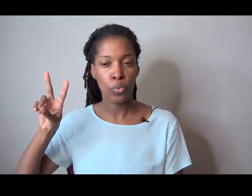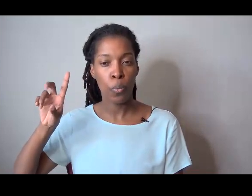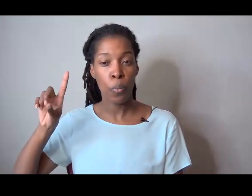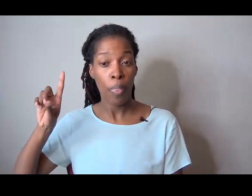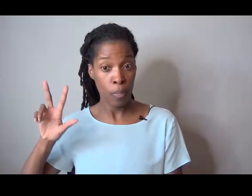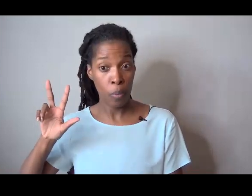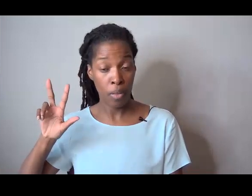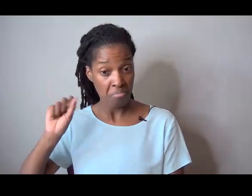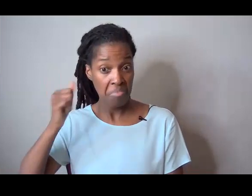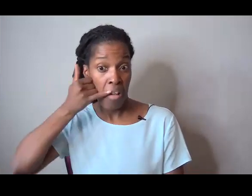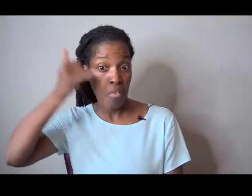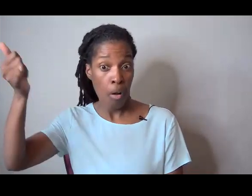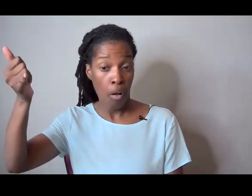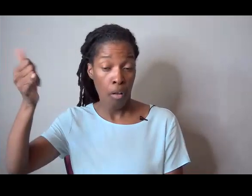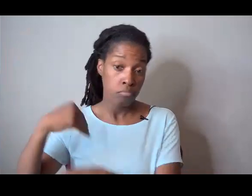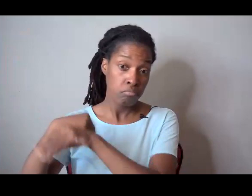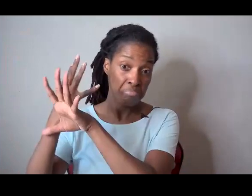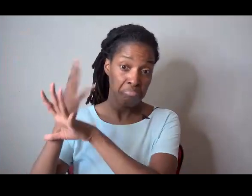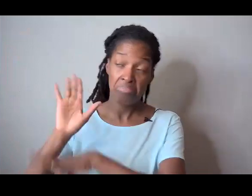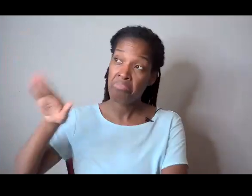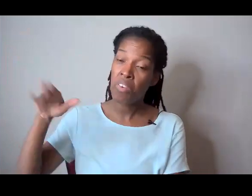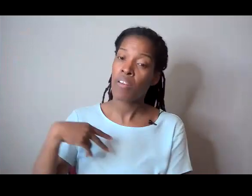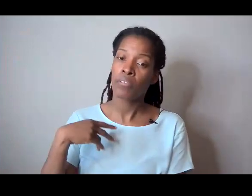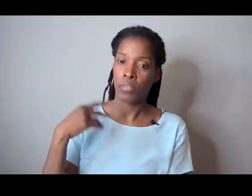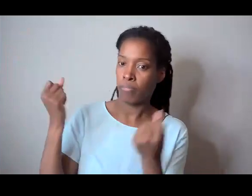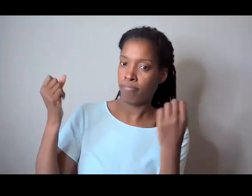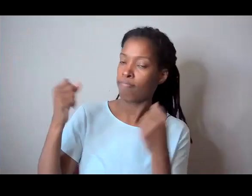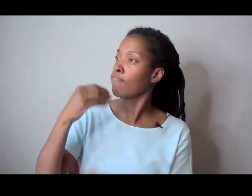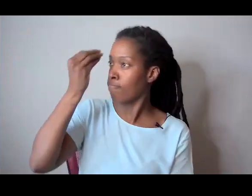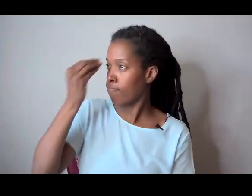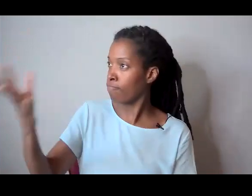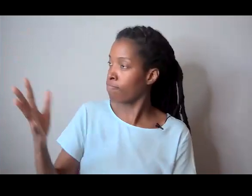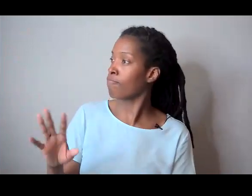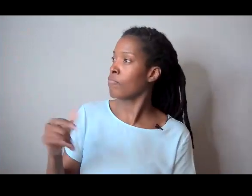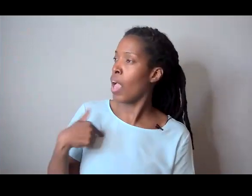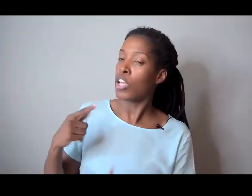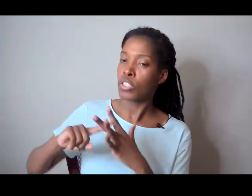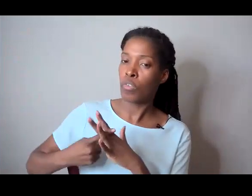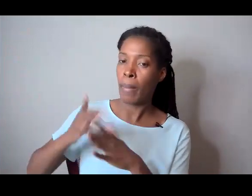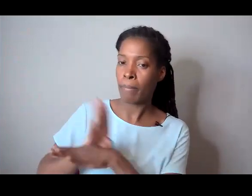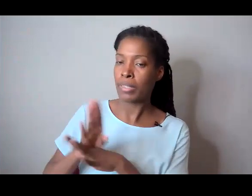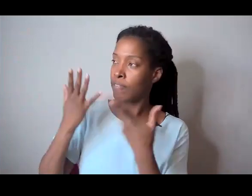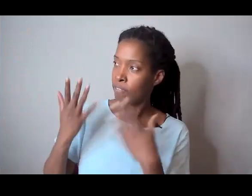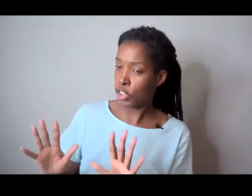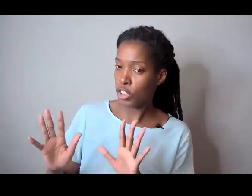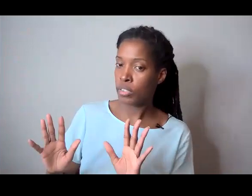You can just verbally report to them, tell them I started my business and they should ask you for some of those details.